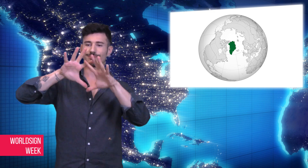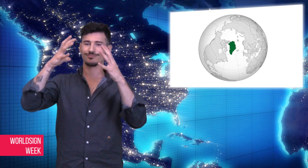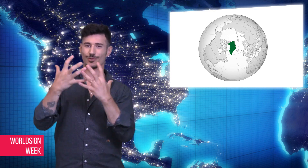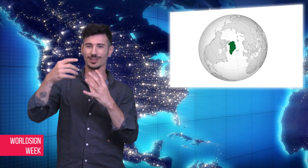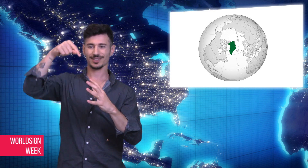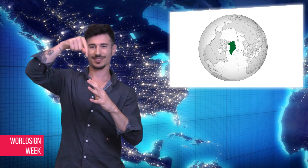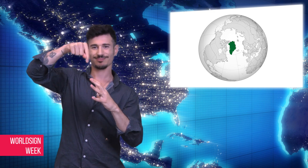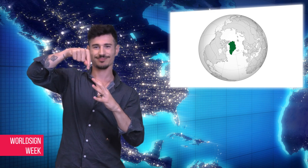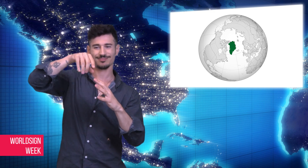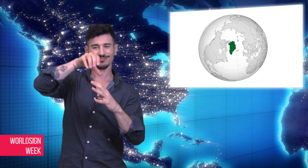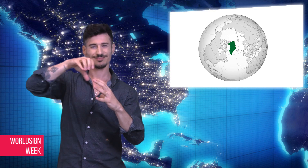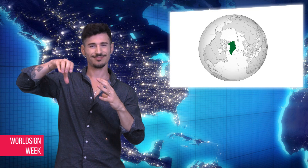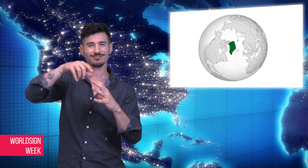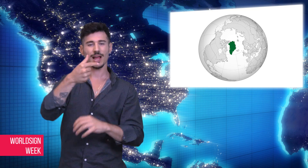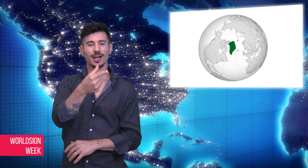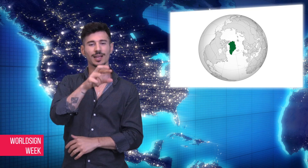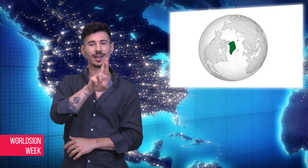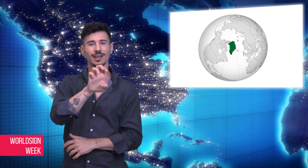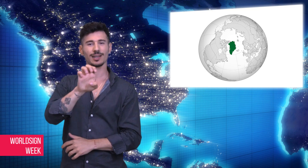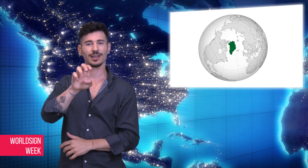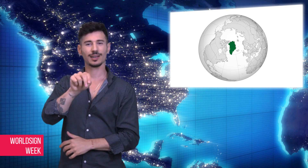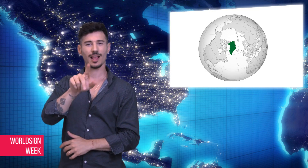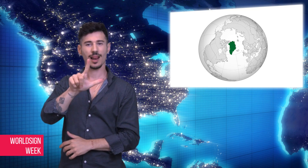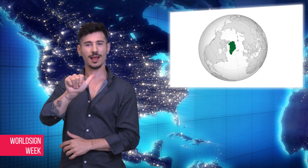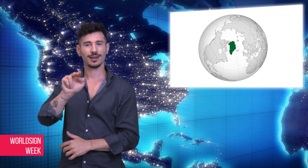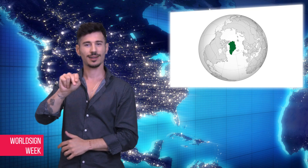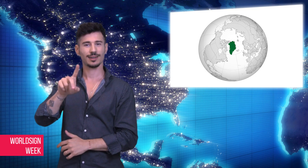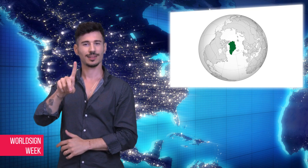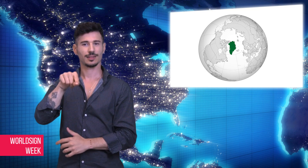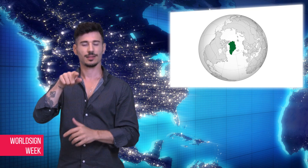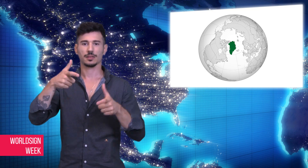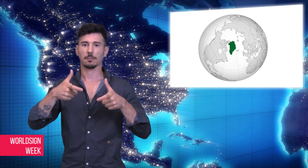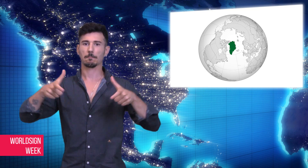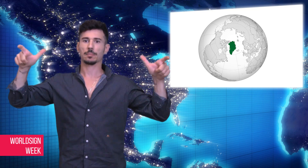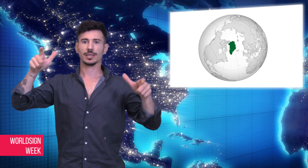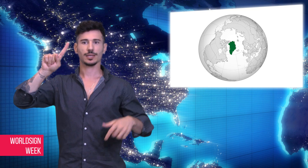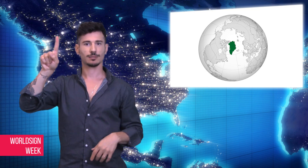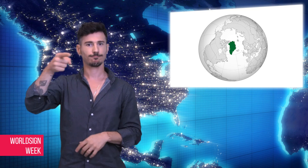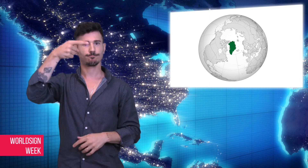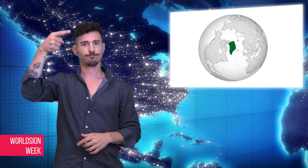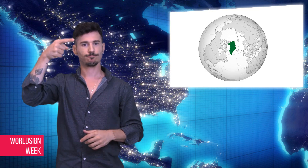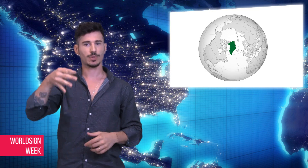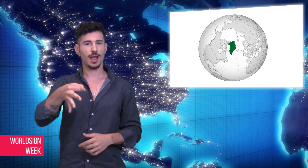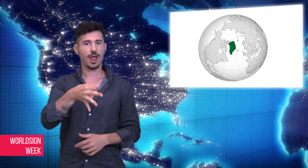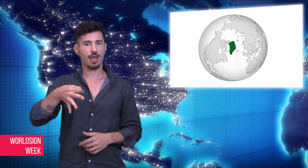temperatures, reaching as high as 40 degrees Celsius.